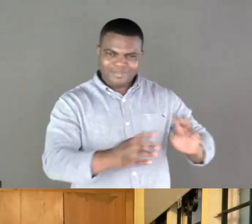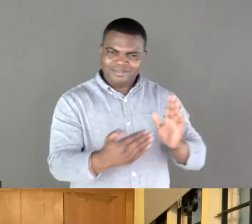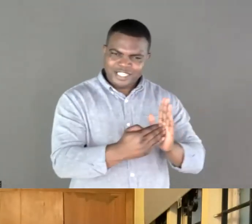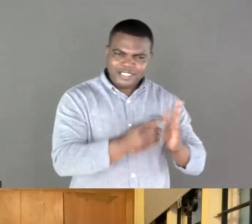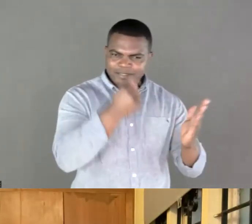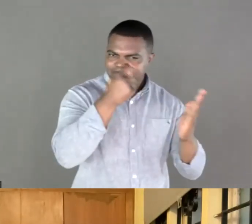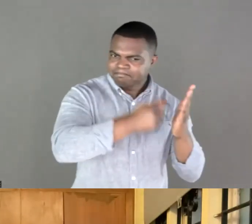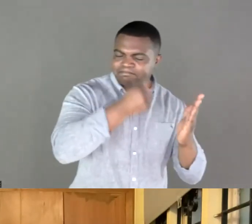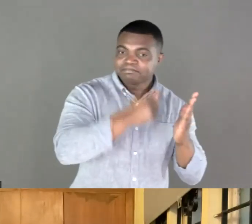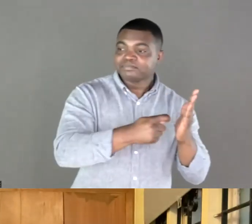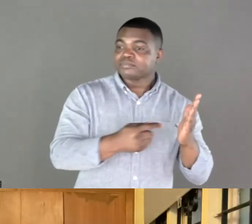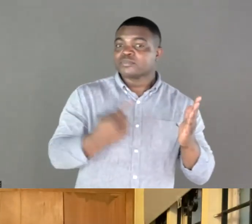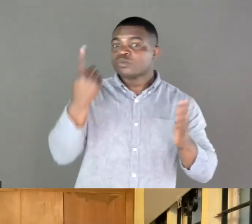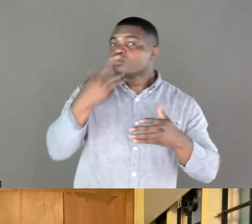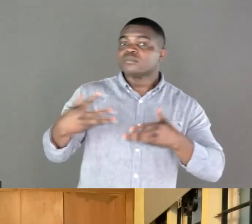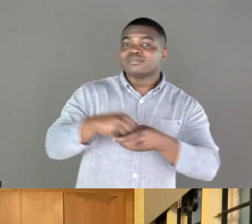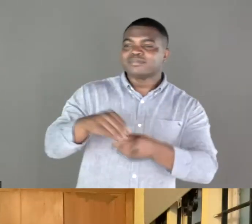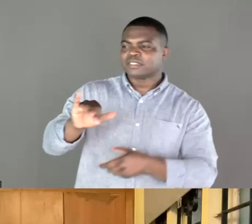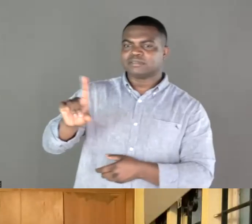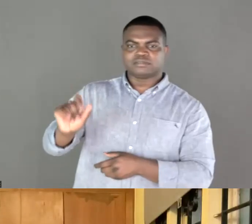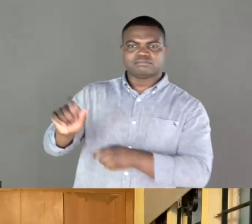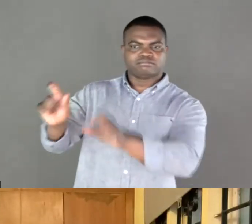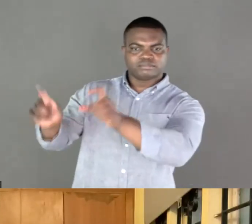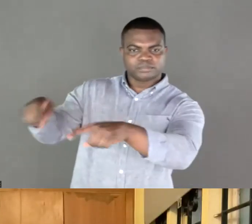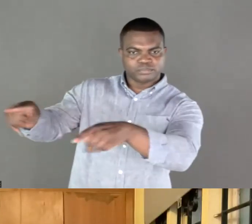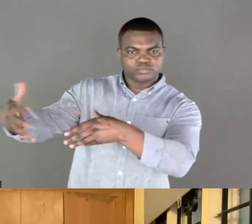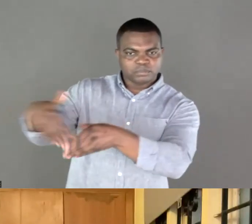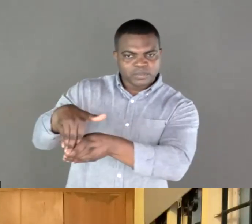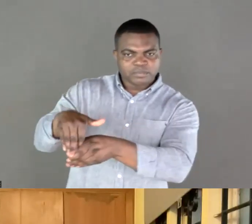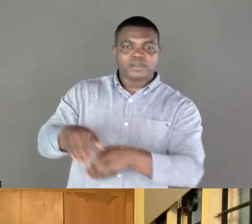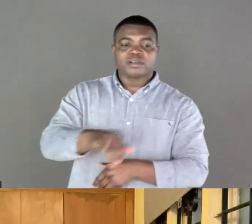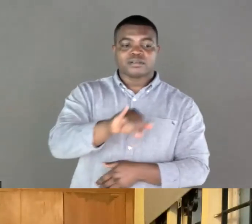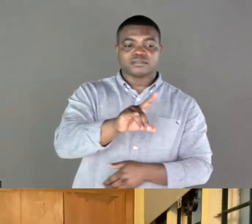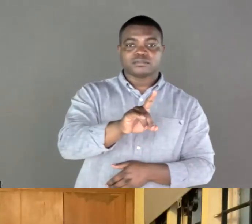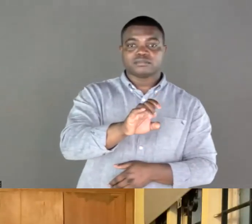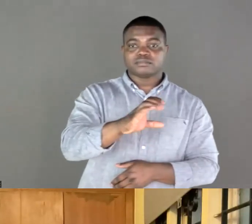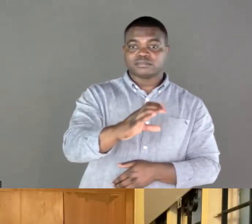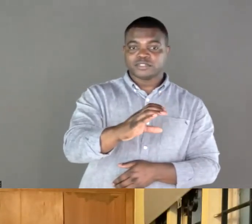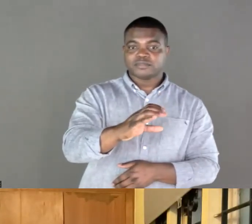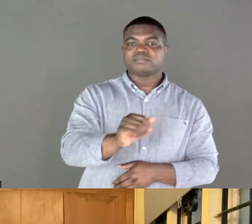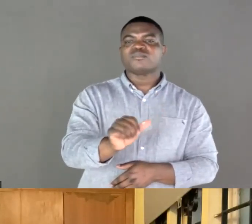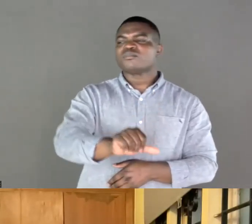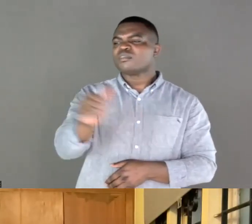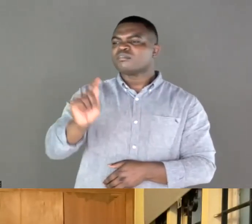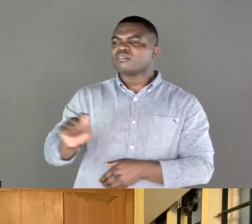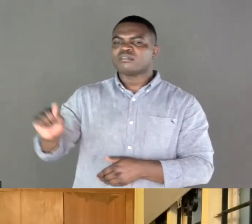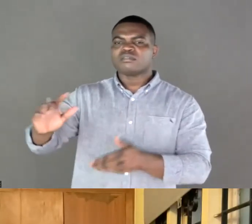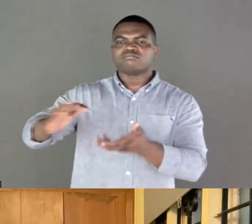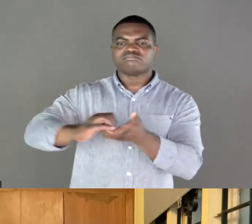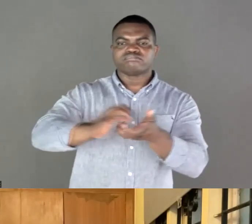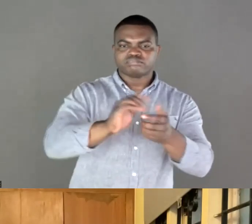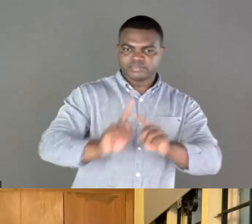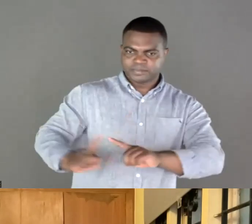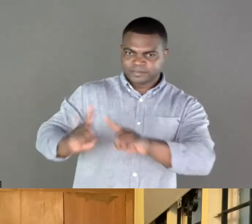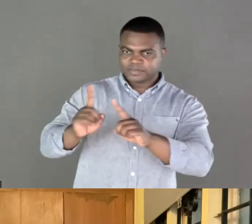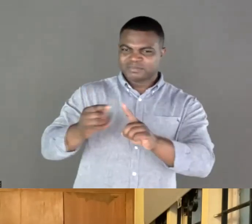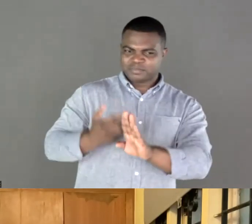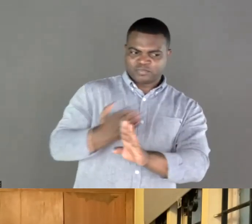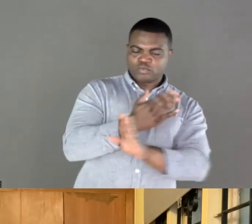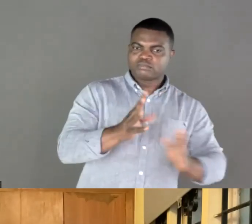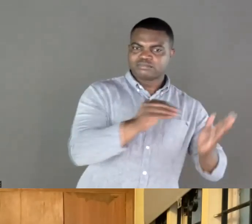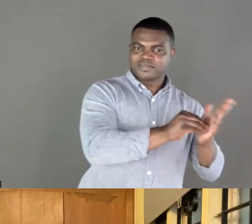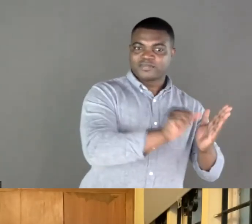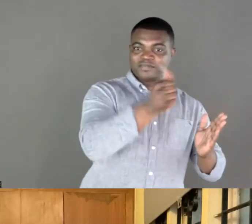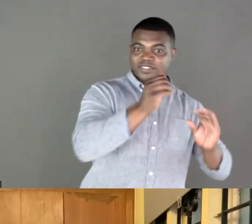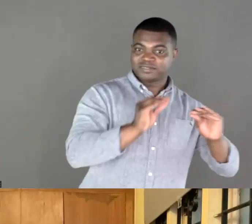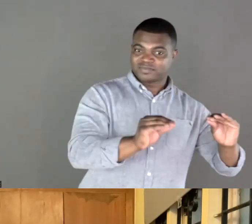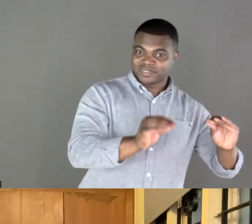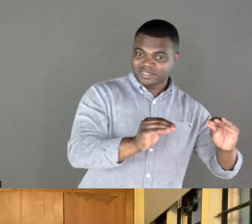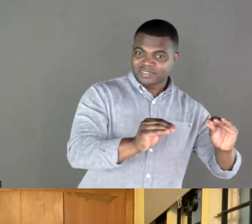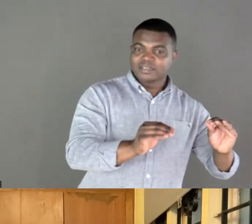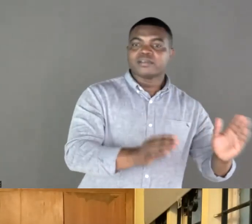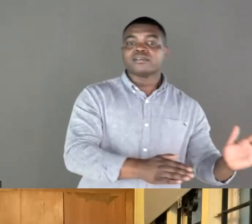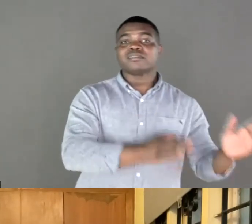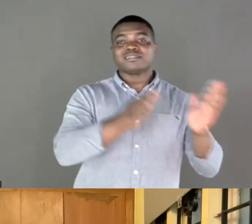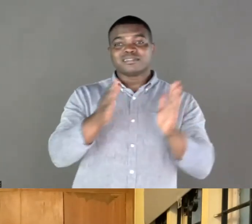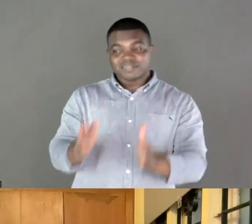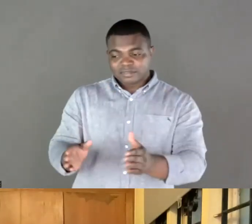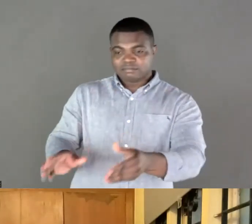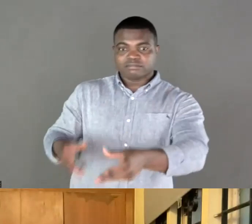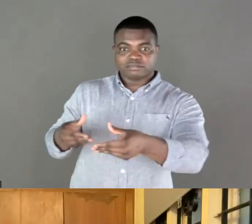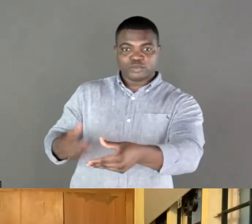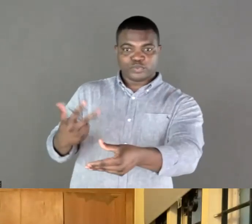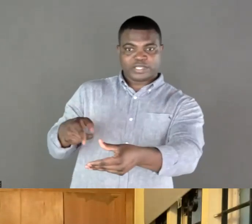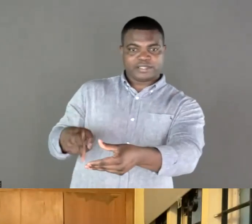organized by either an IDC but also CBM. D pod C. Hai, was funded from the fat of Finland, as well